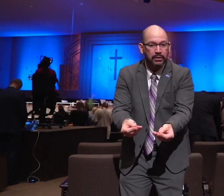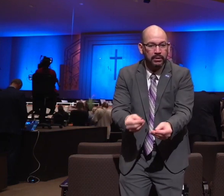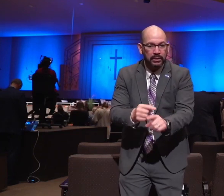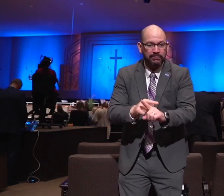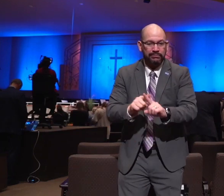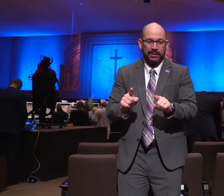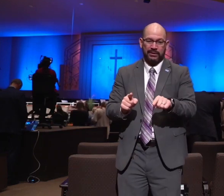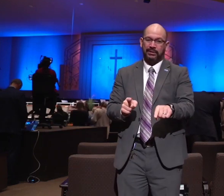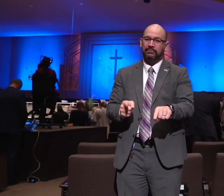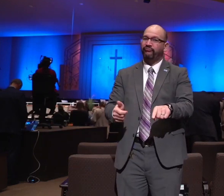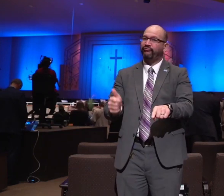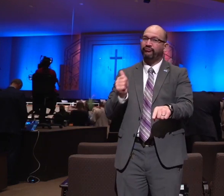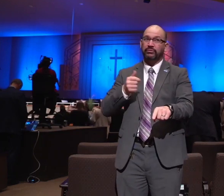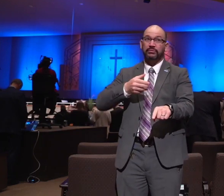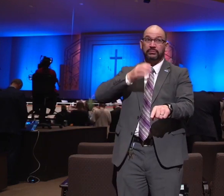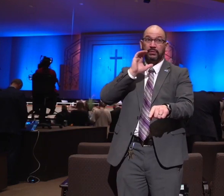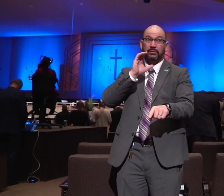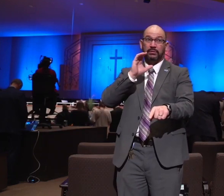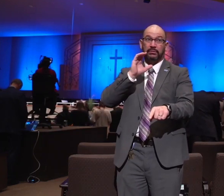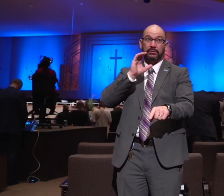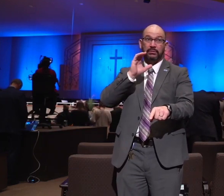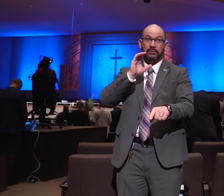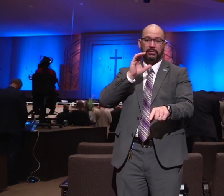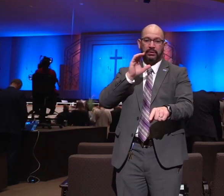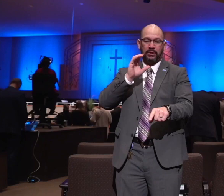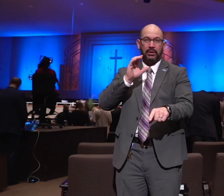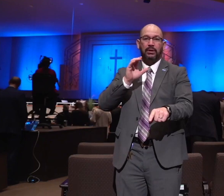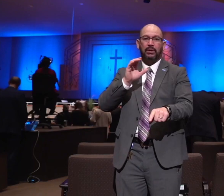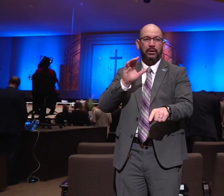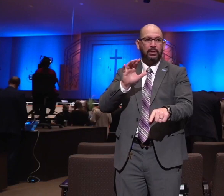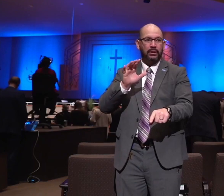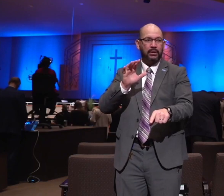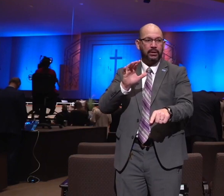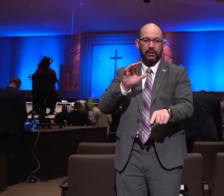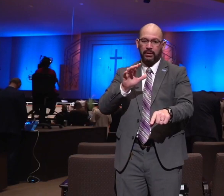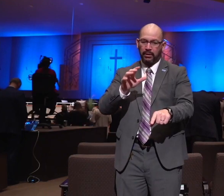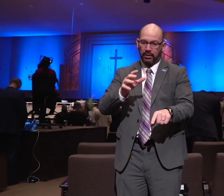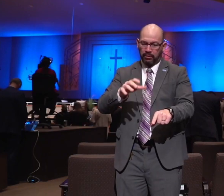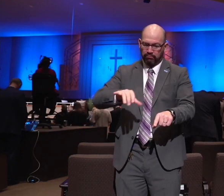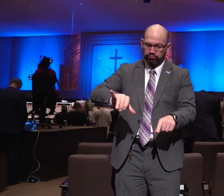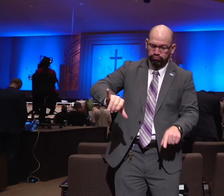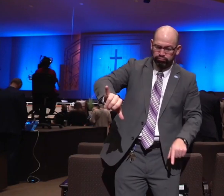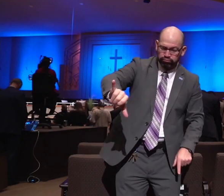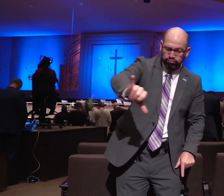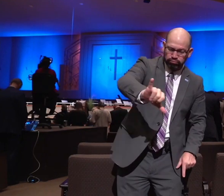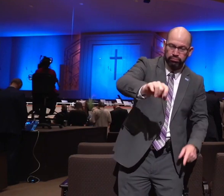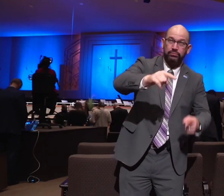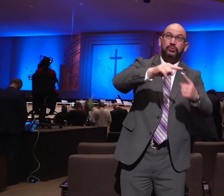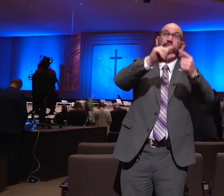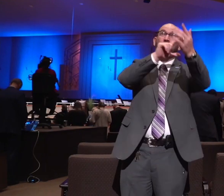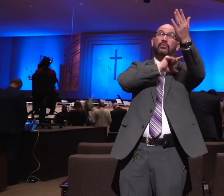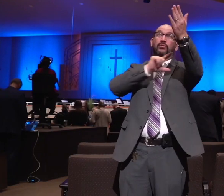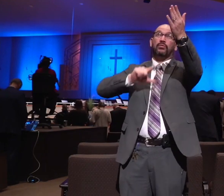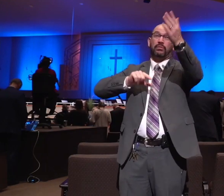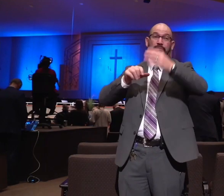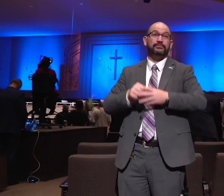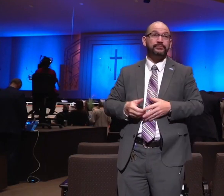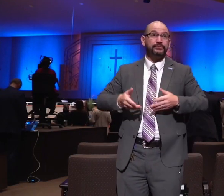he would not drink thereof but poured it out unto the Lord